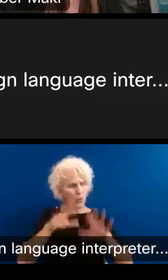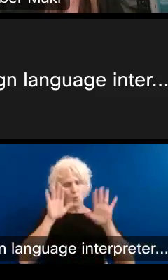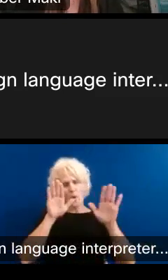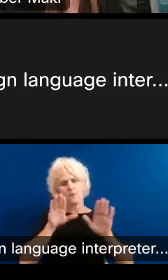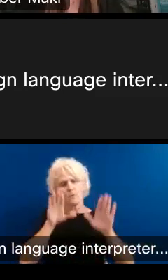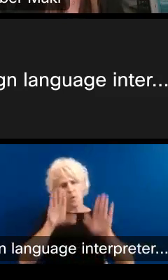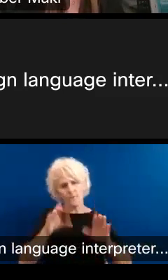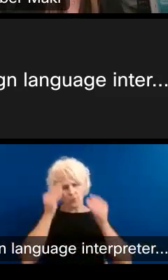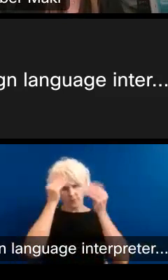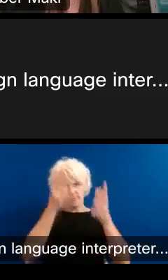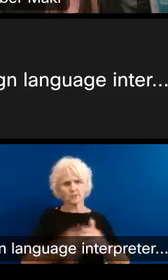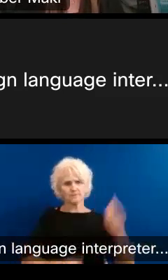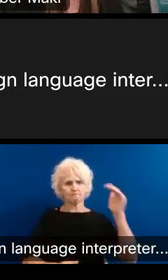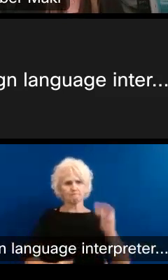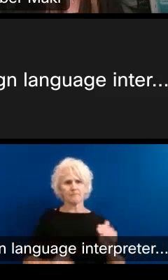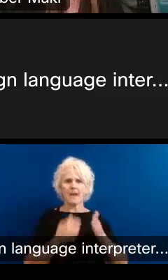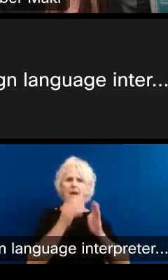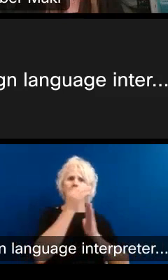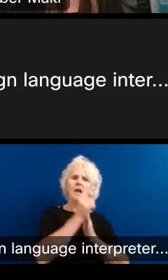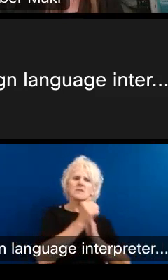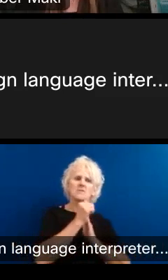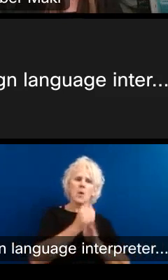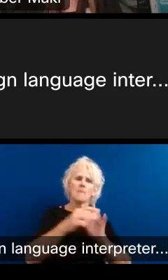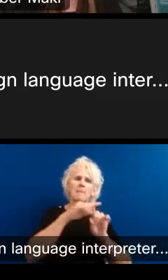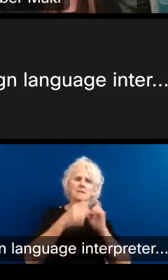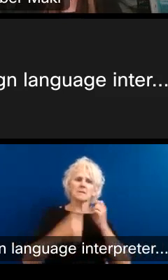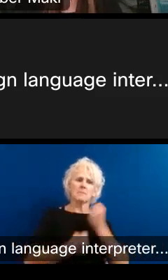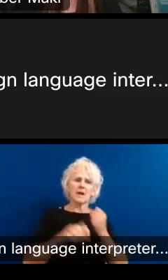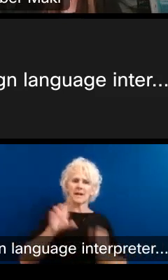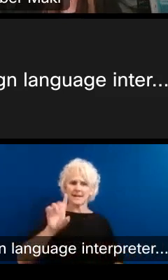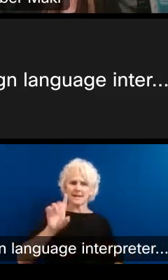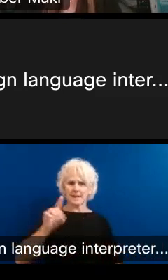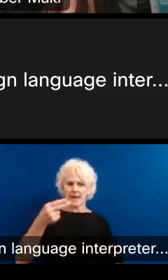Guidelines for positive supports and DHS licensed settings, this is a manual that's